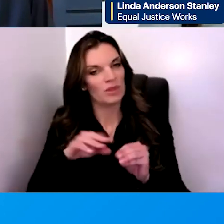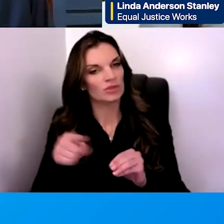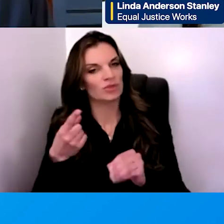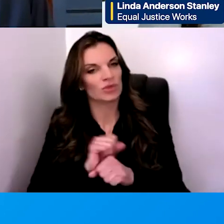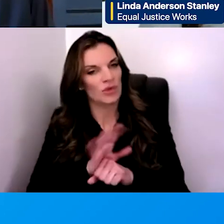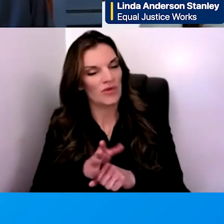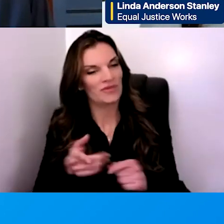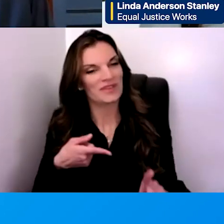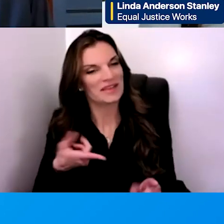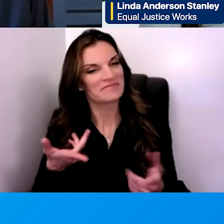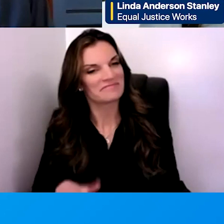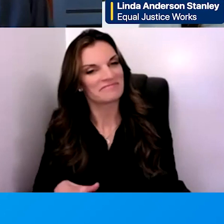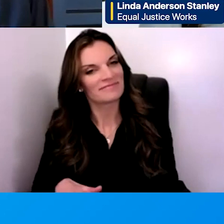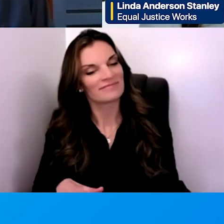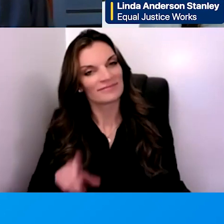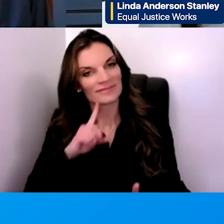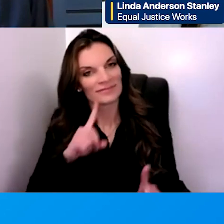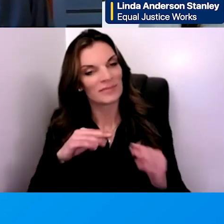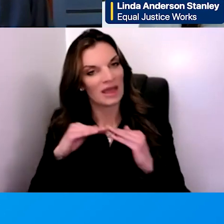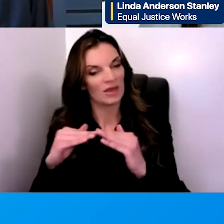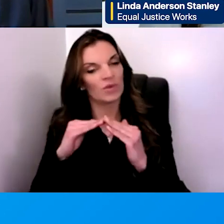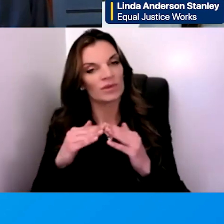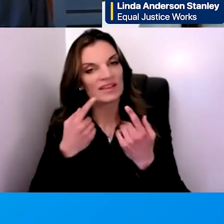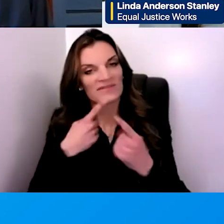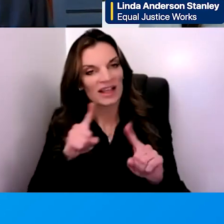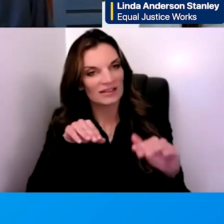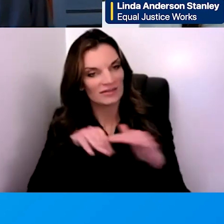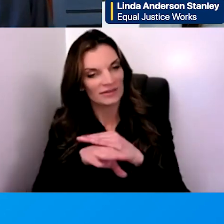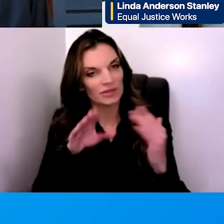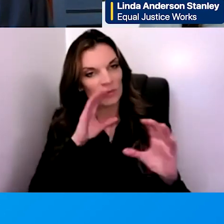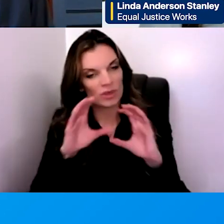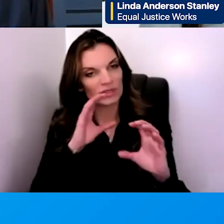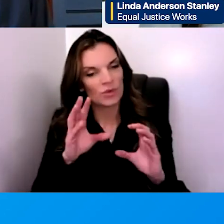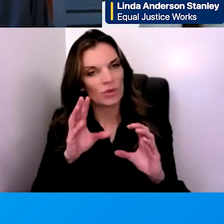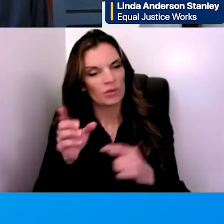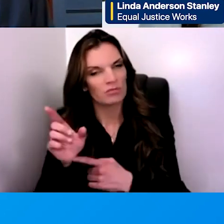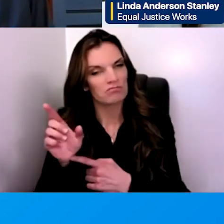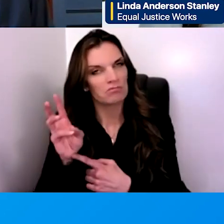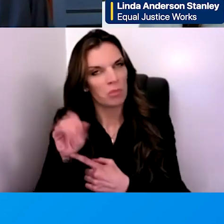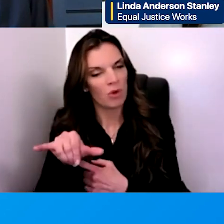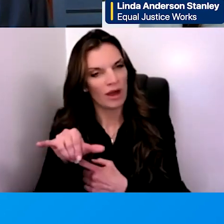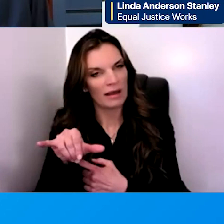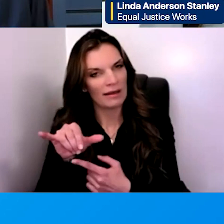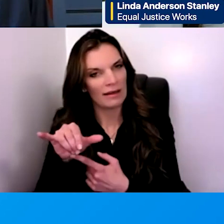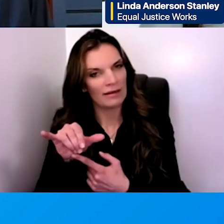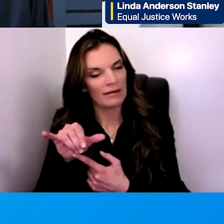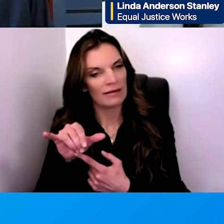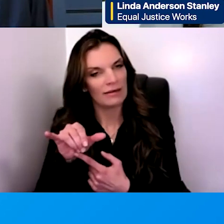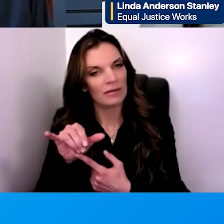This is about community equally effective communication and why? Why was that tacked on to the